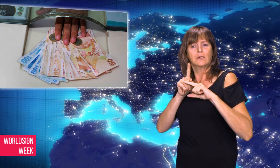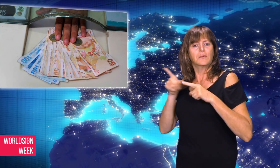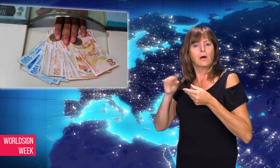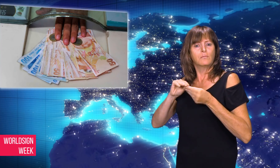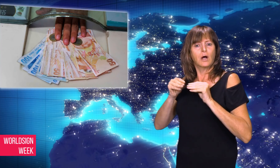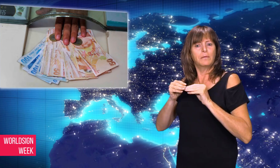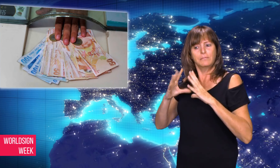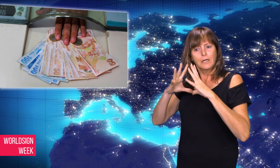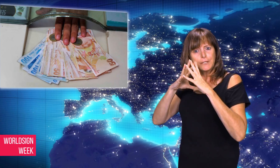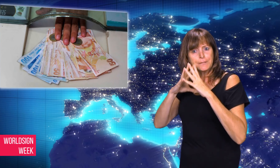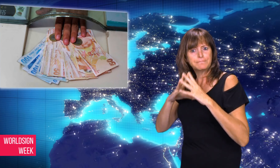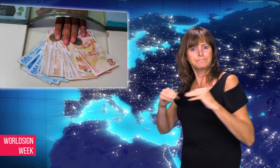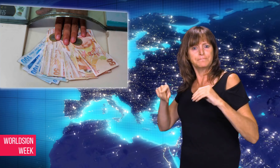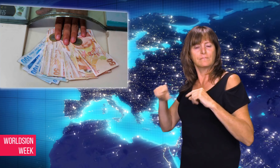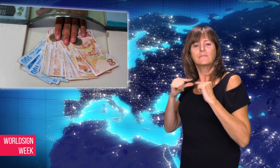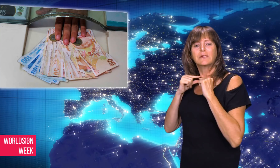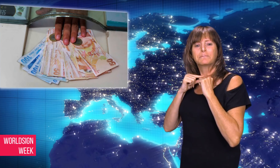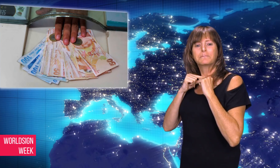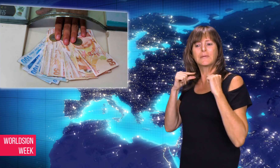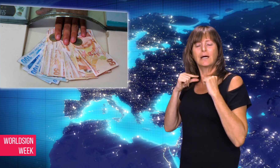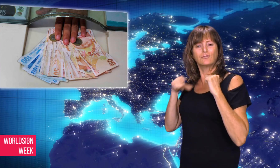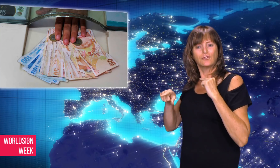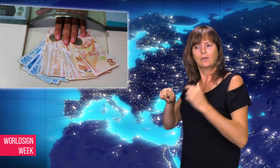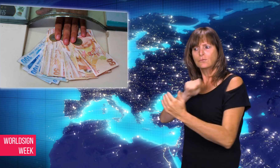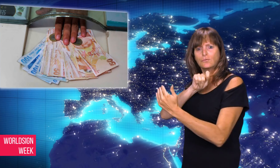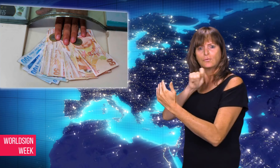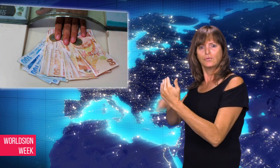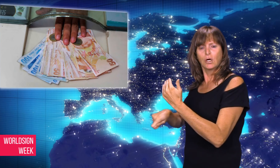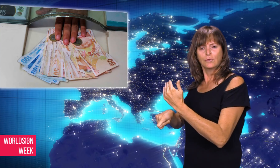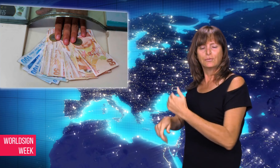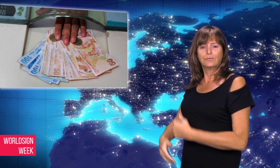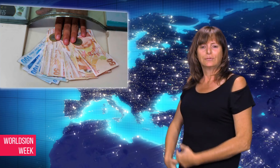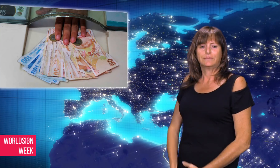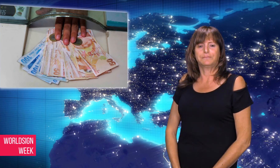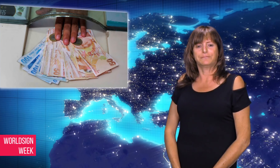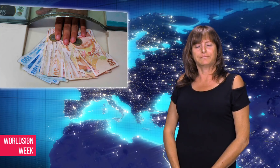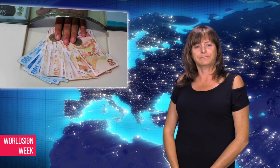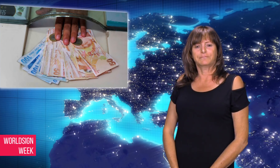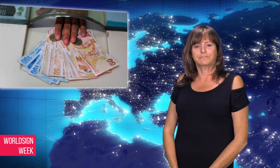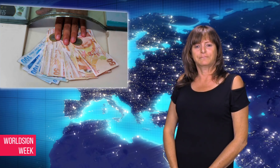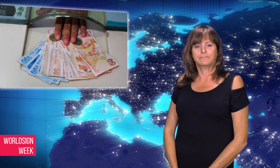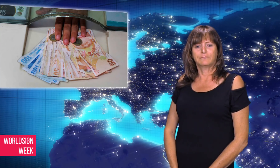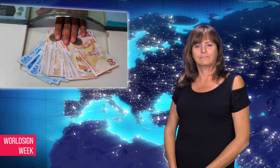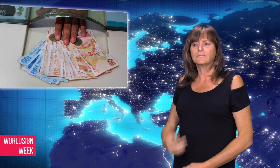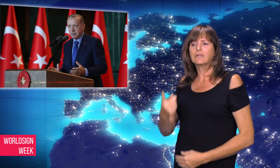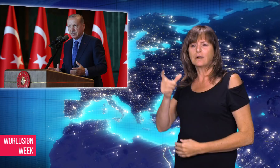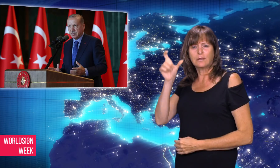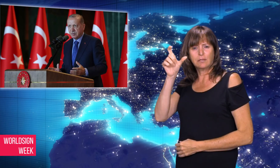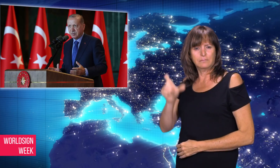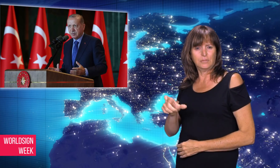absolve the pastor of the charges.